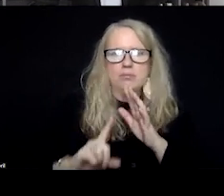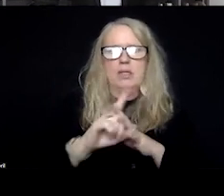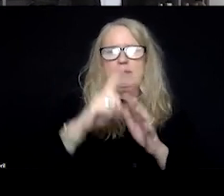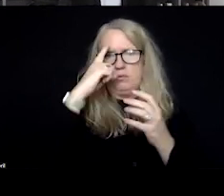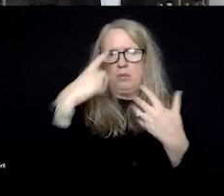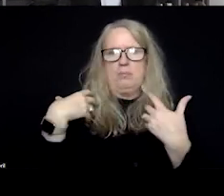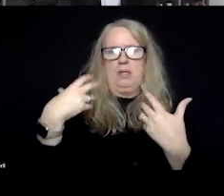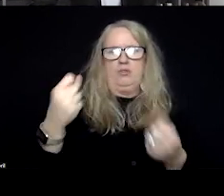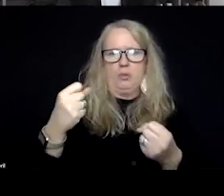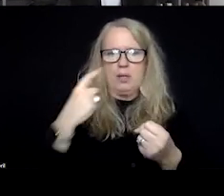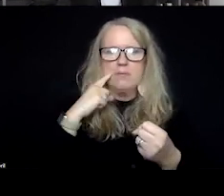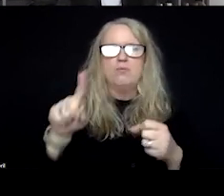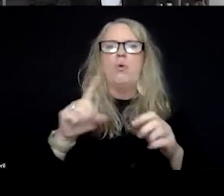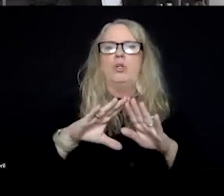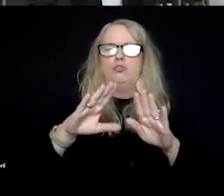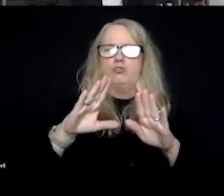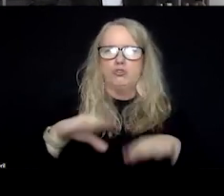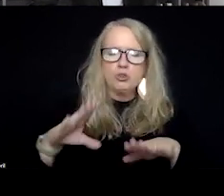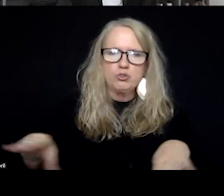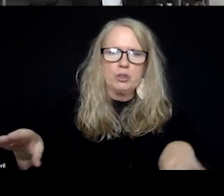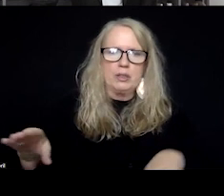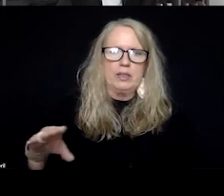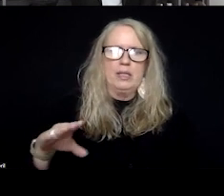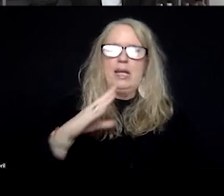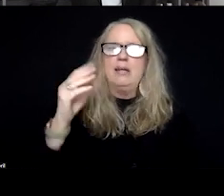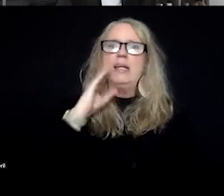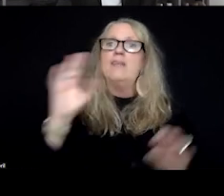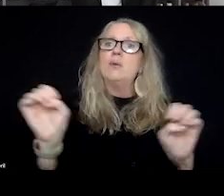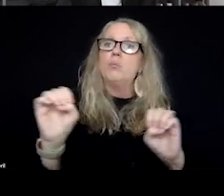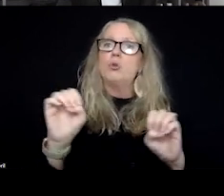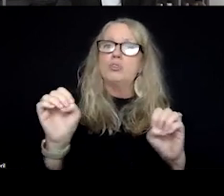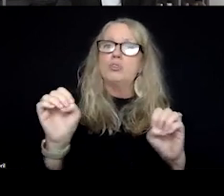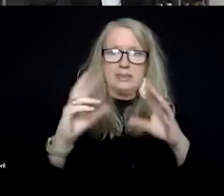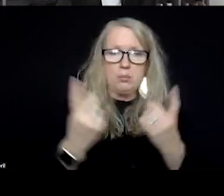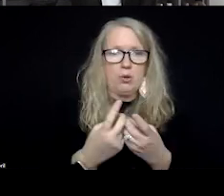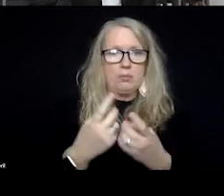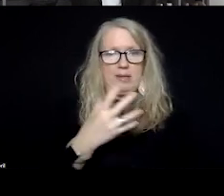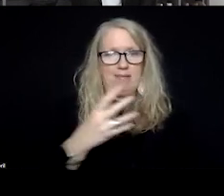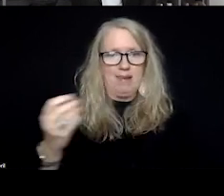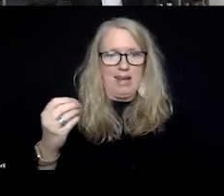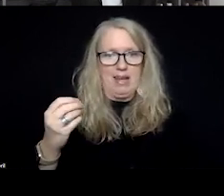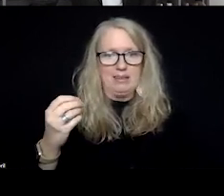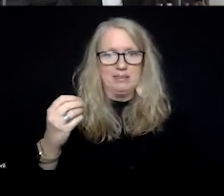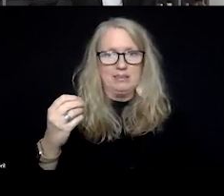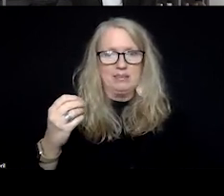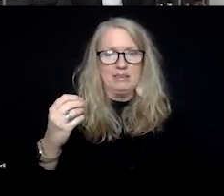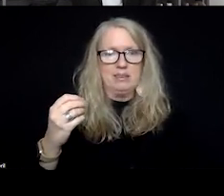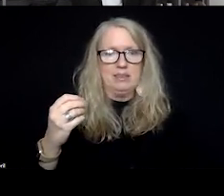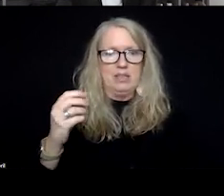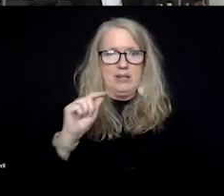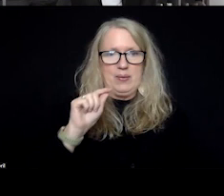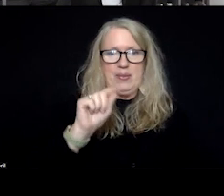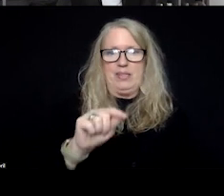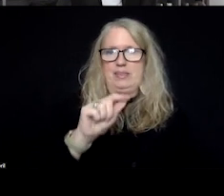CRISIS FOR CHILDREN IN EMERGENCY DEPARTMENTS. THIS PARTICULAR ARTICLE IN THE WALL STREET